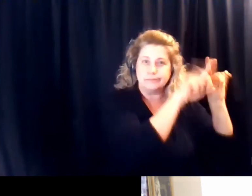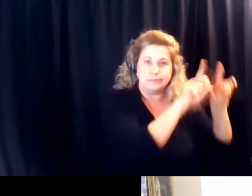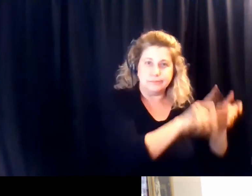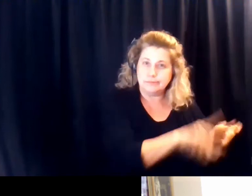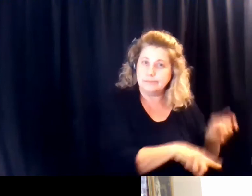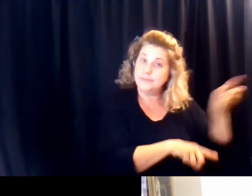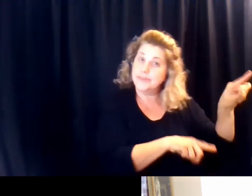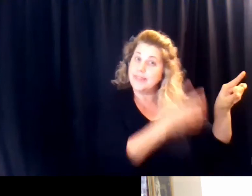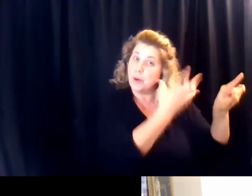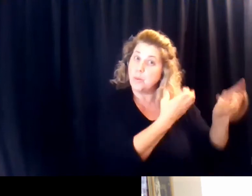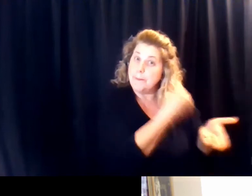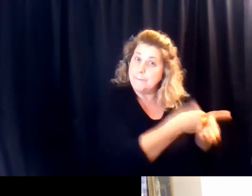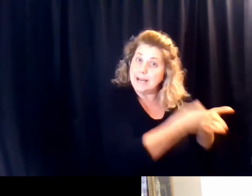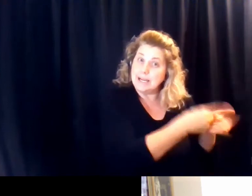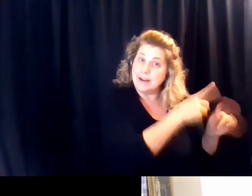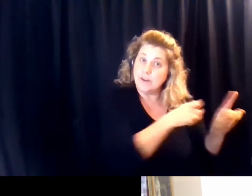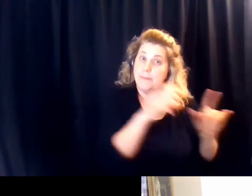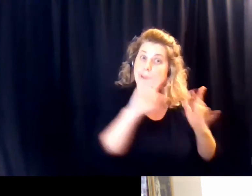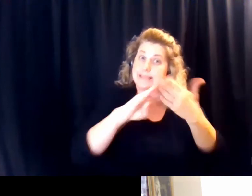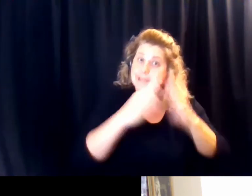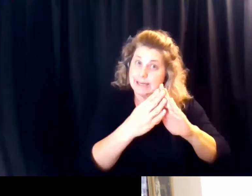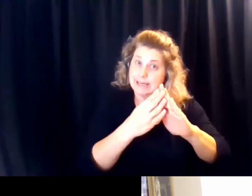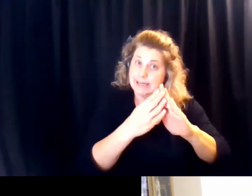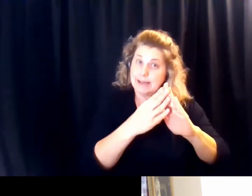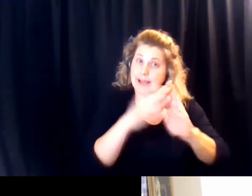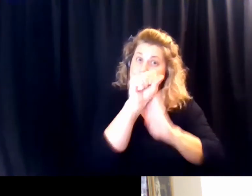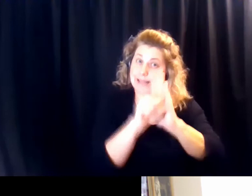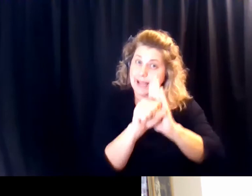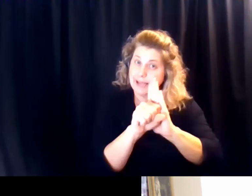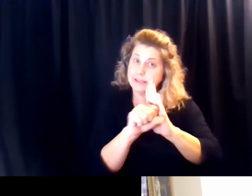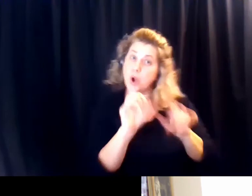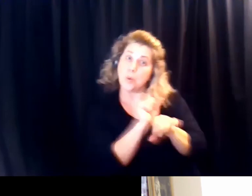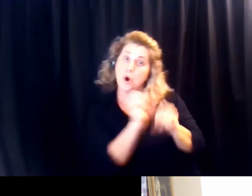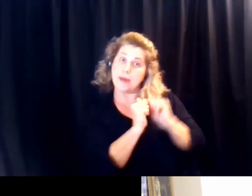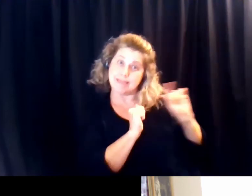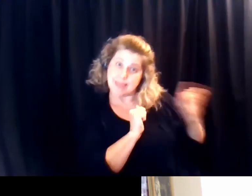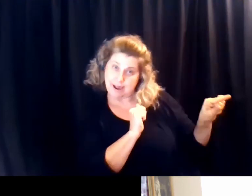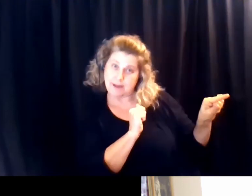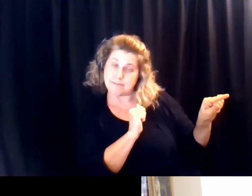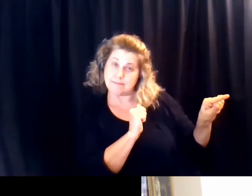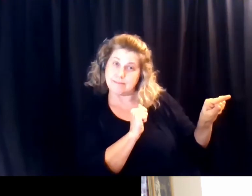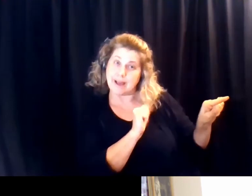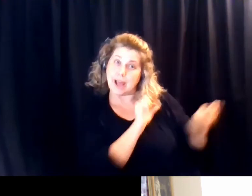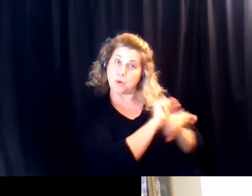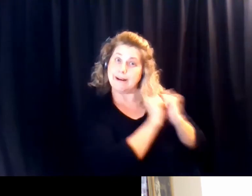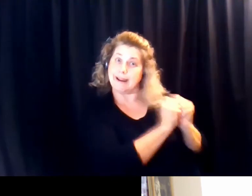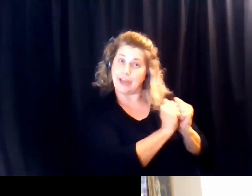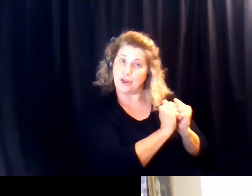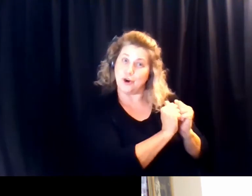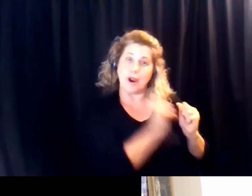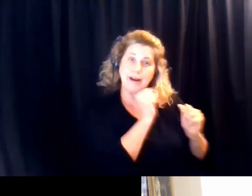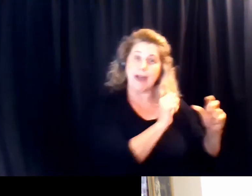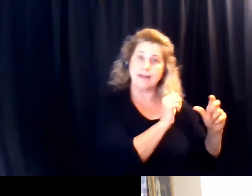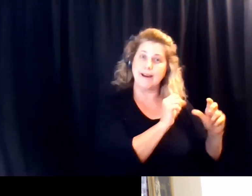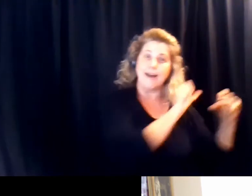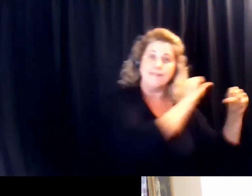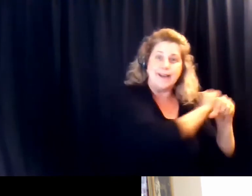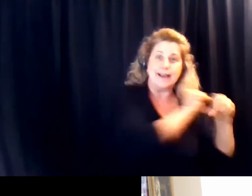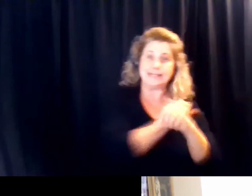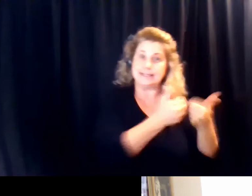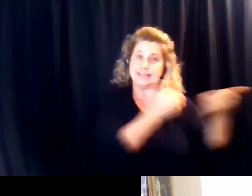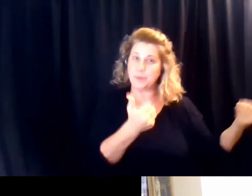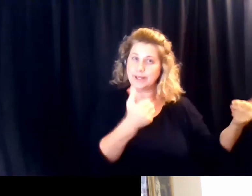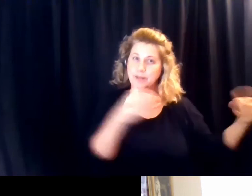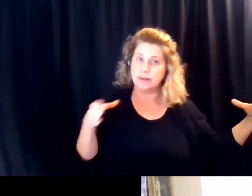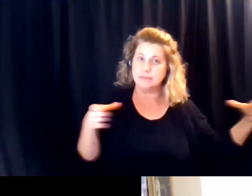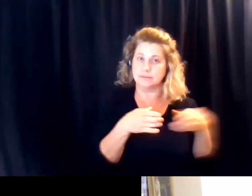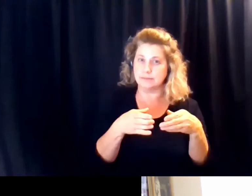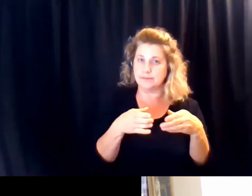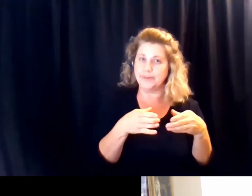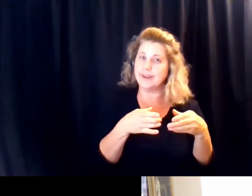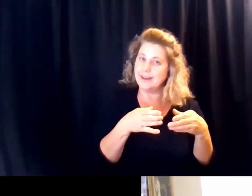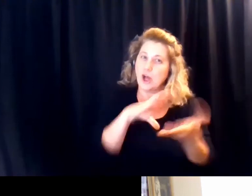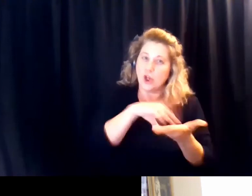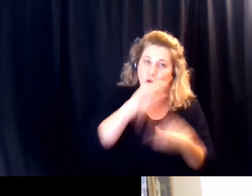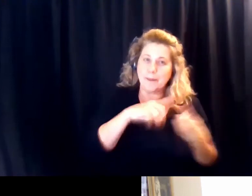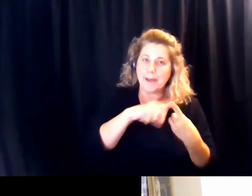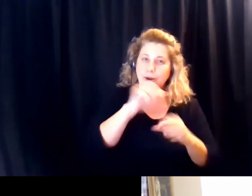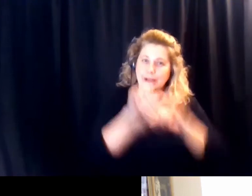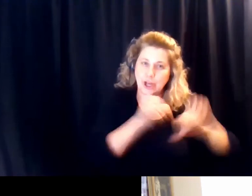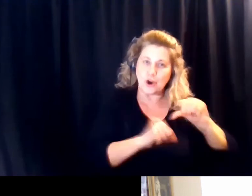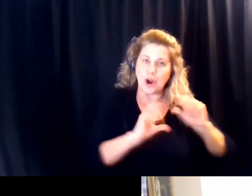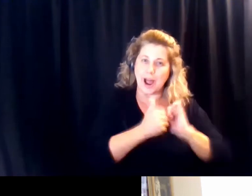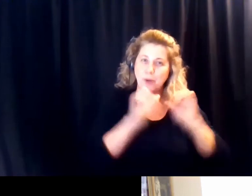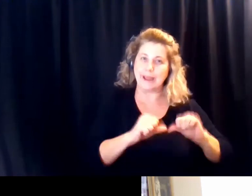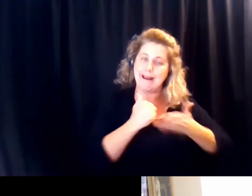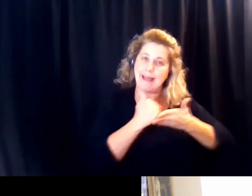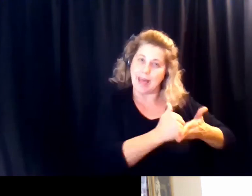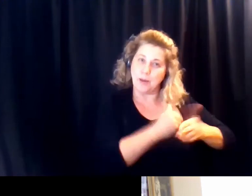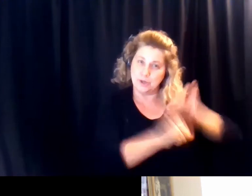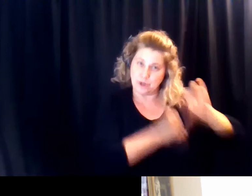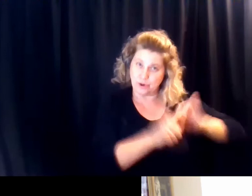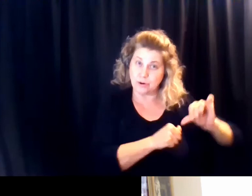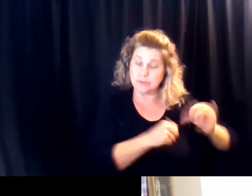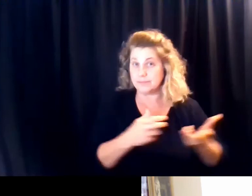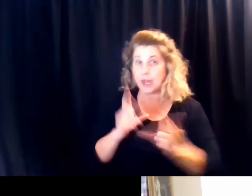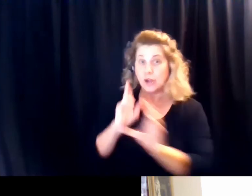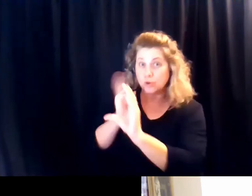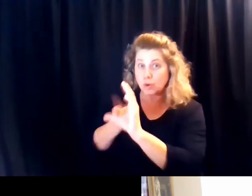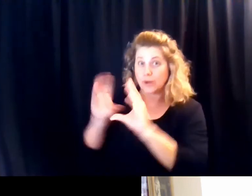Judith Heumann: Need to be playing a very important role here, not just for those on campus, but also to look at opportunities to bring the community and to really have deeper discussions and what we need to do to address these issues now and not tomorrow.